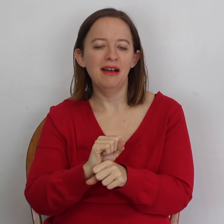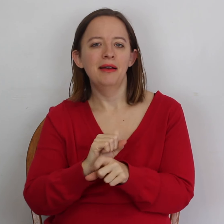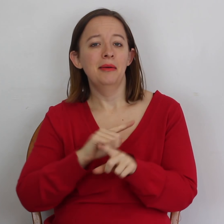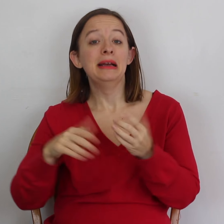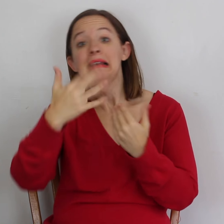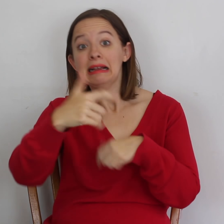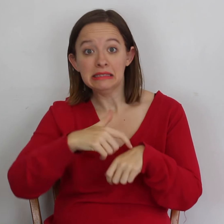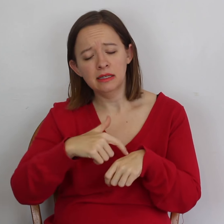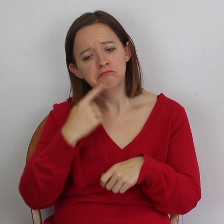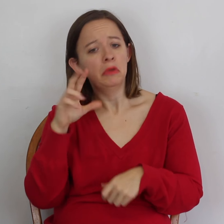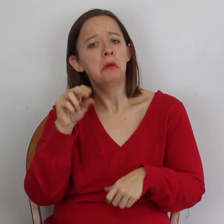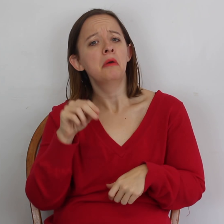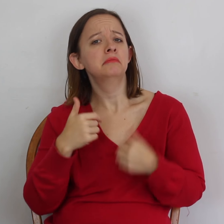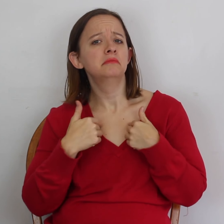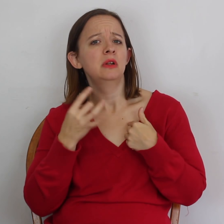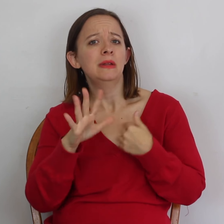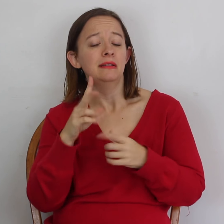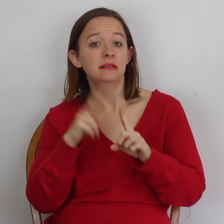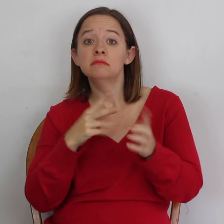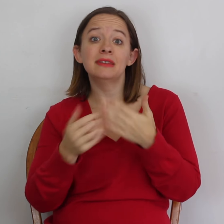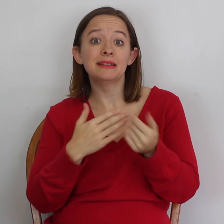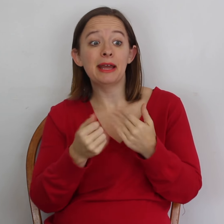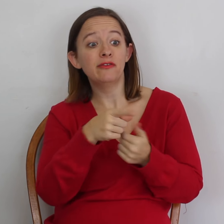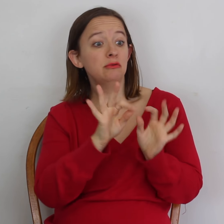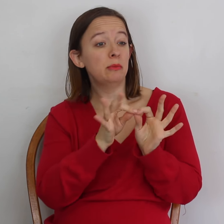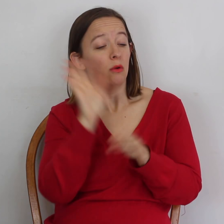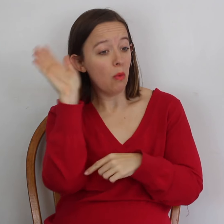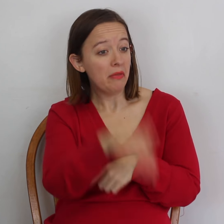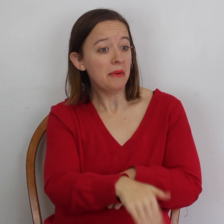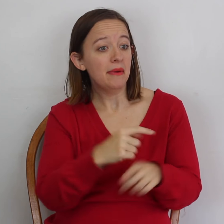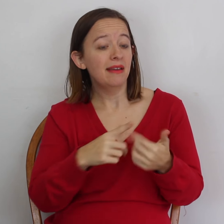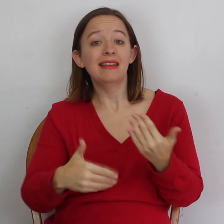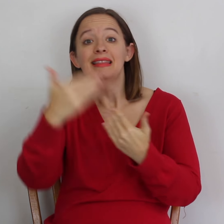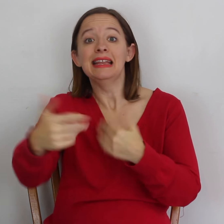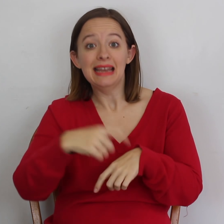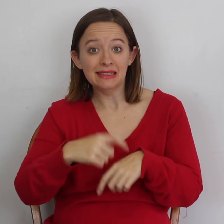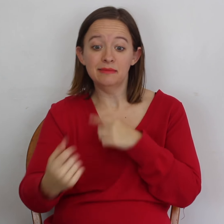If it's against your beliefs, you can say no. Now, if it's during the assignment and you're interpreting,